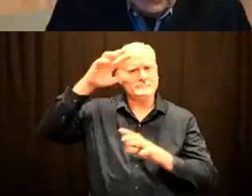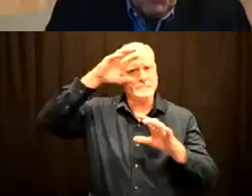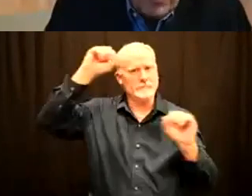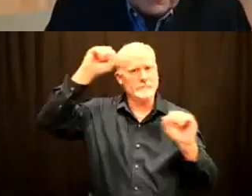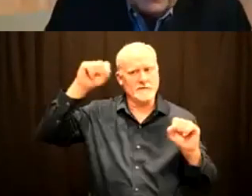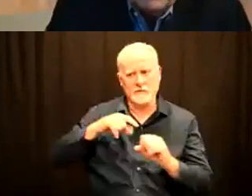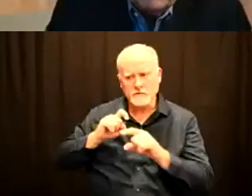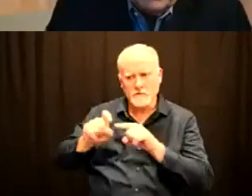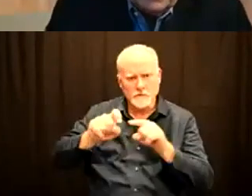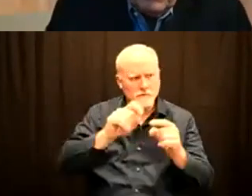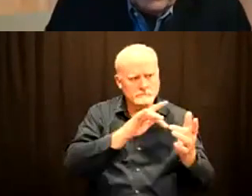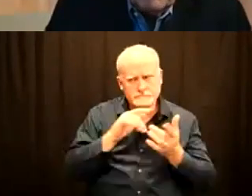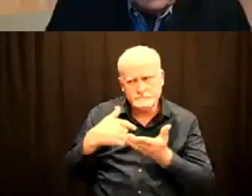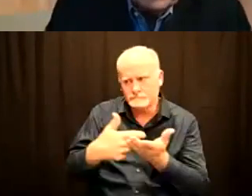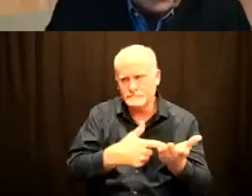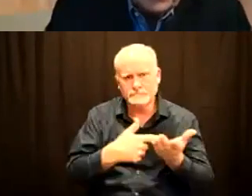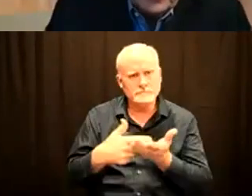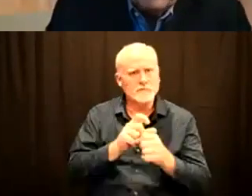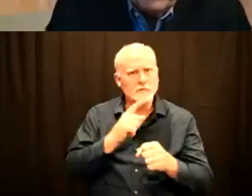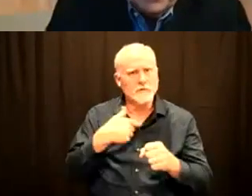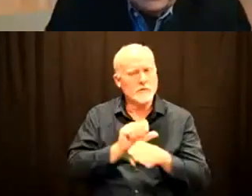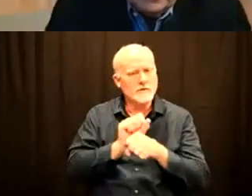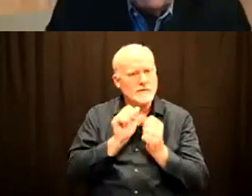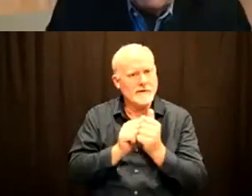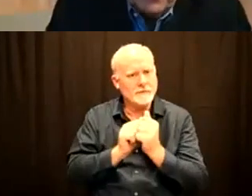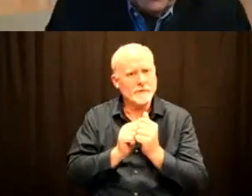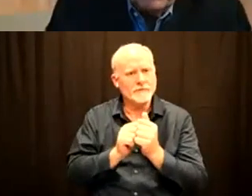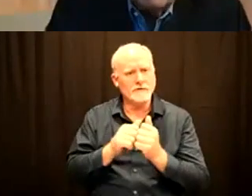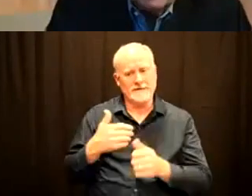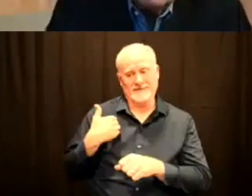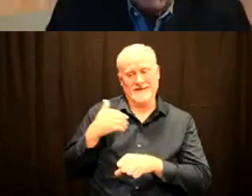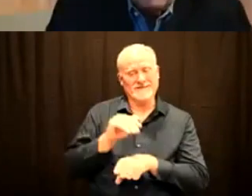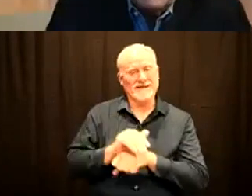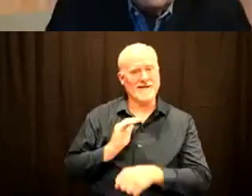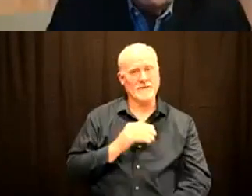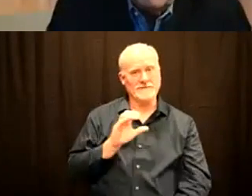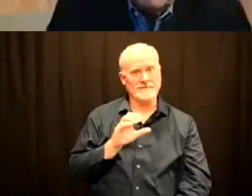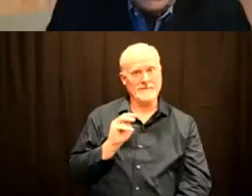working together we commissioned just last night our cmos to work together to look at